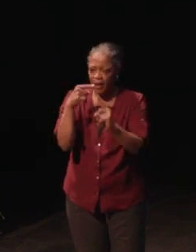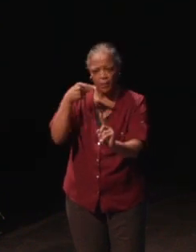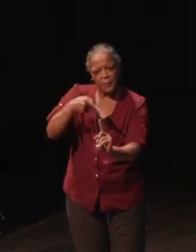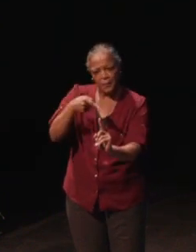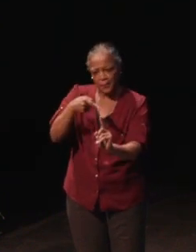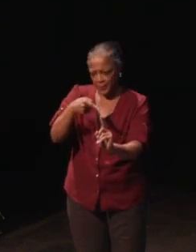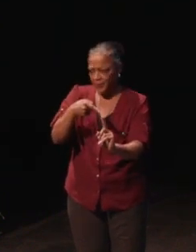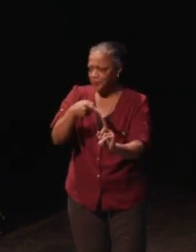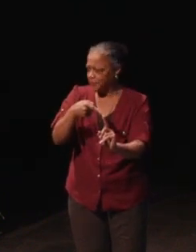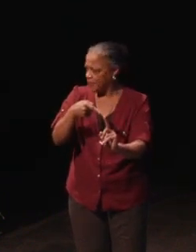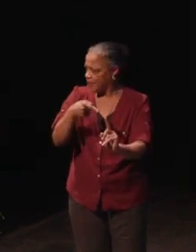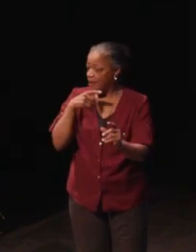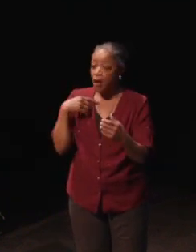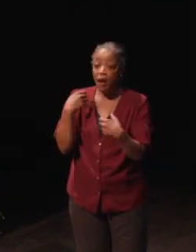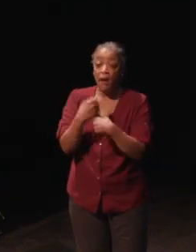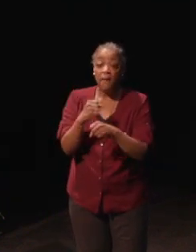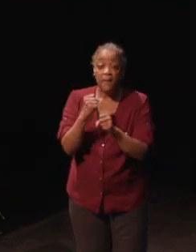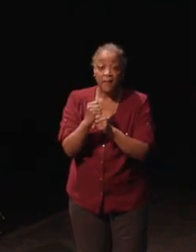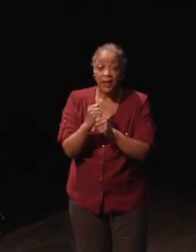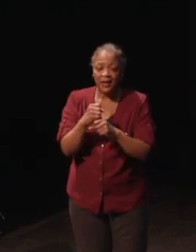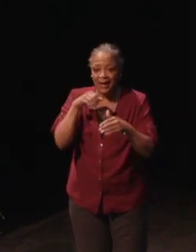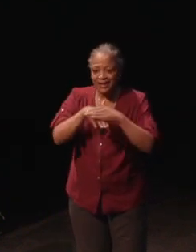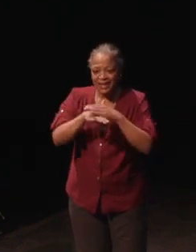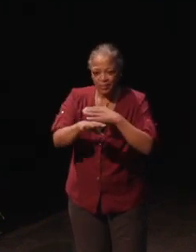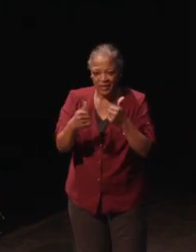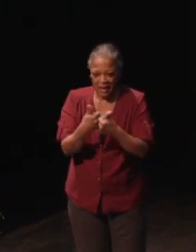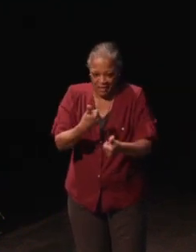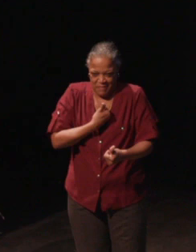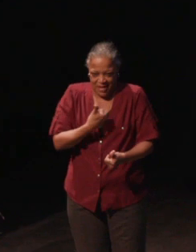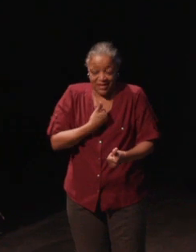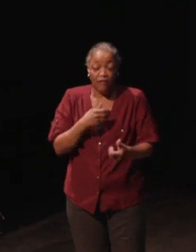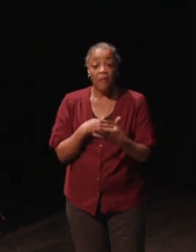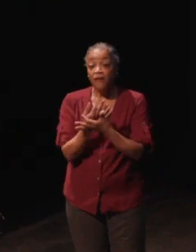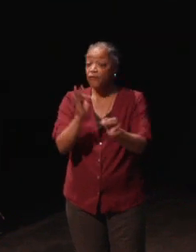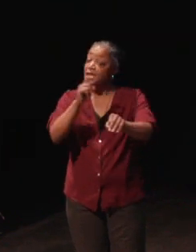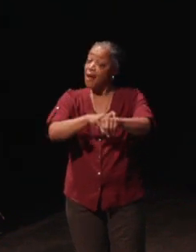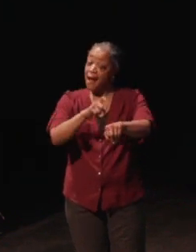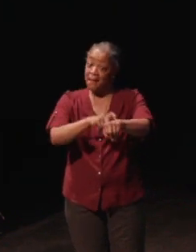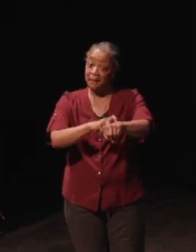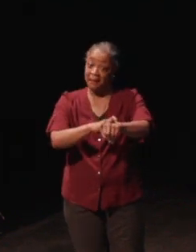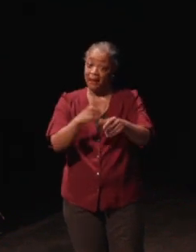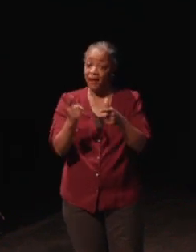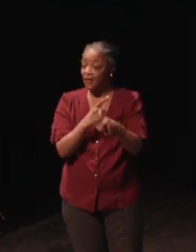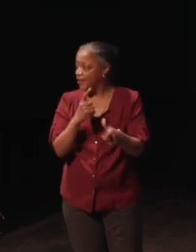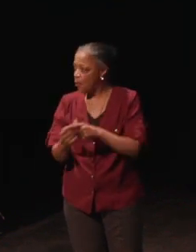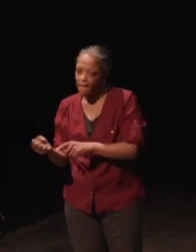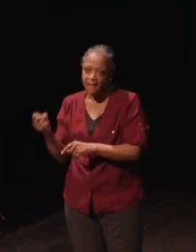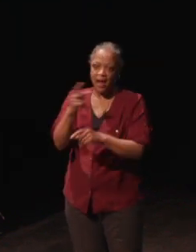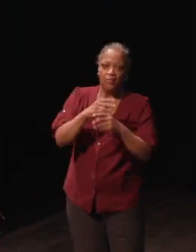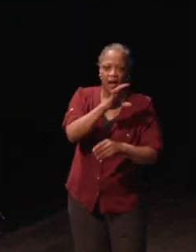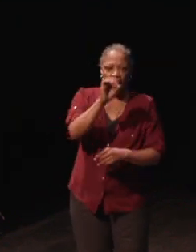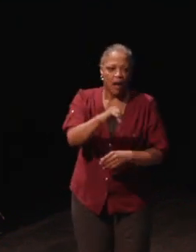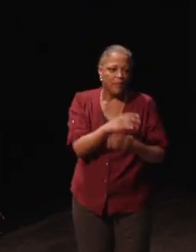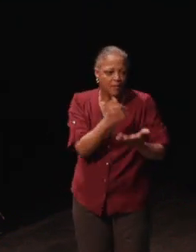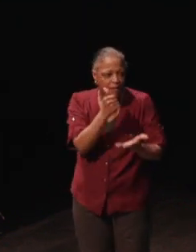So, I made accessible game myself in my free time, then I went back to my company and helped them,